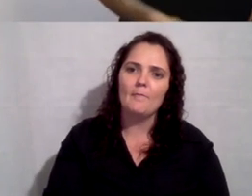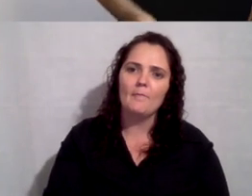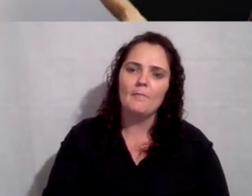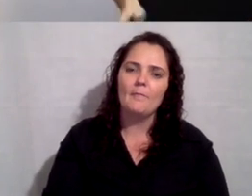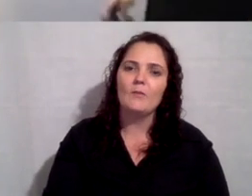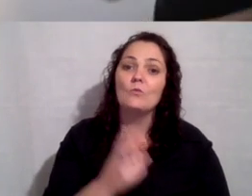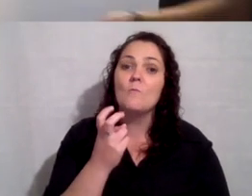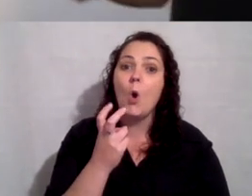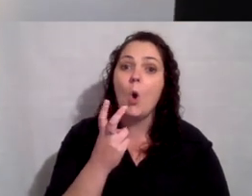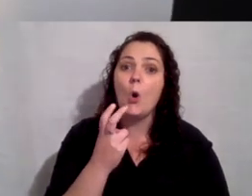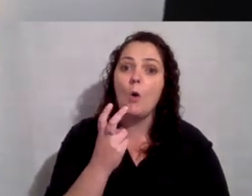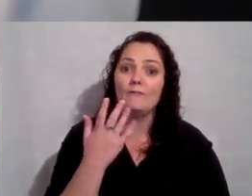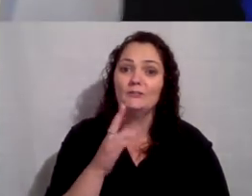up against it y'all, let's say two more minutes